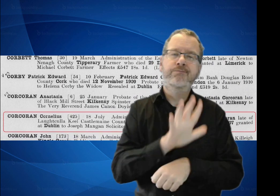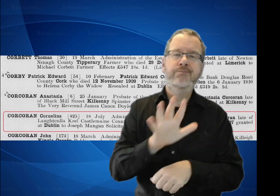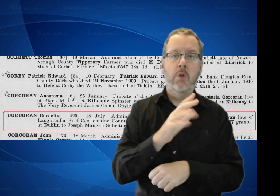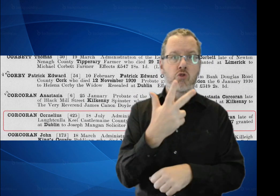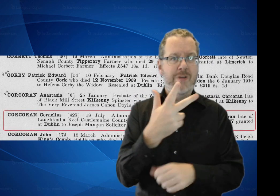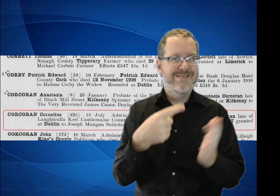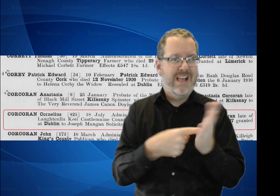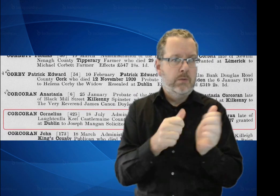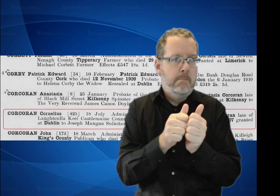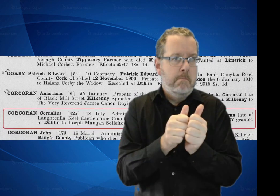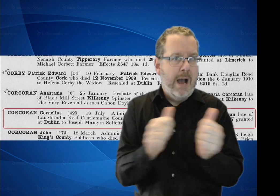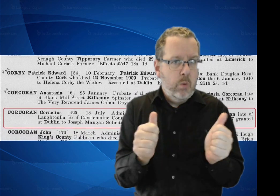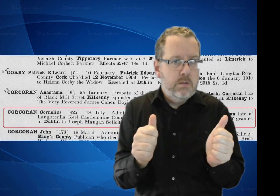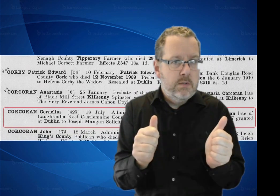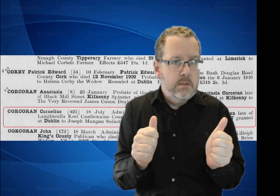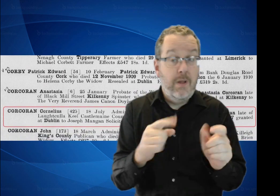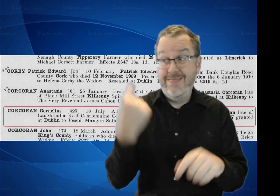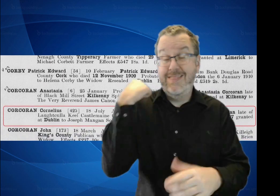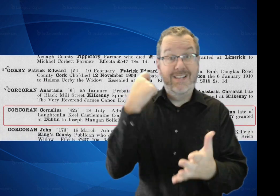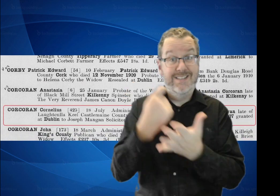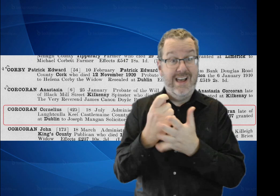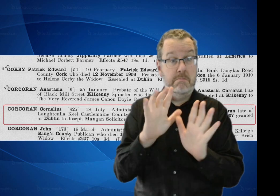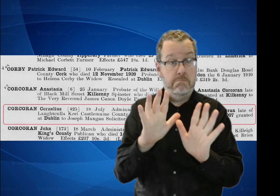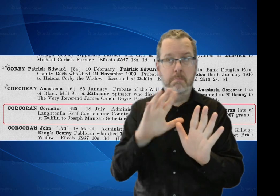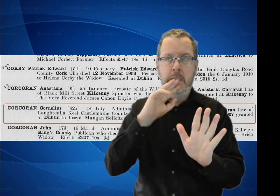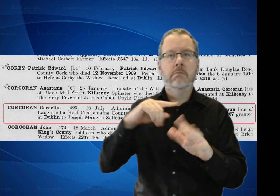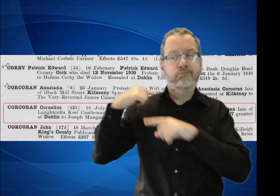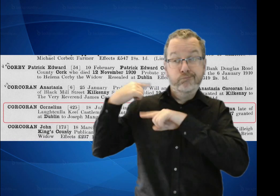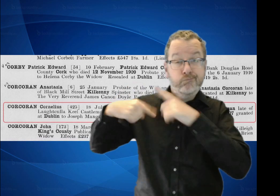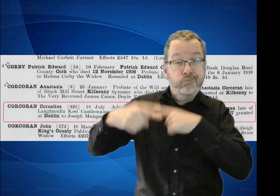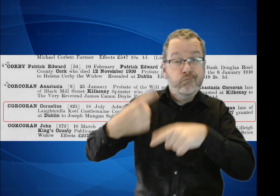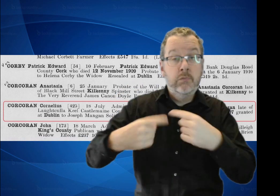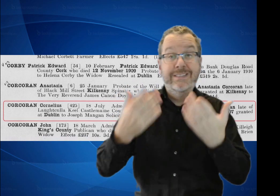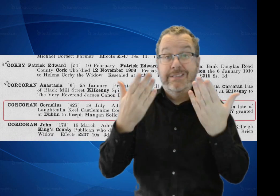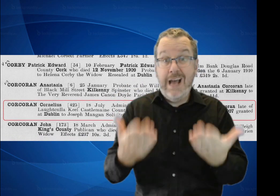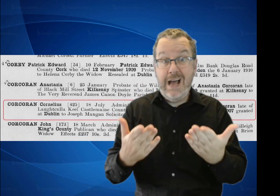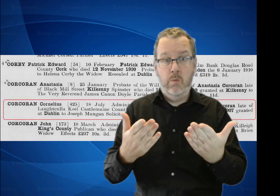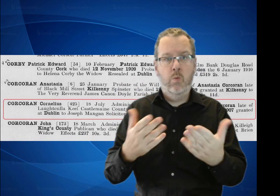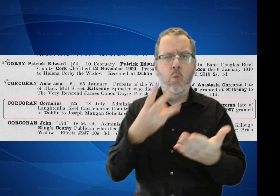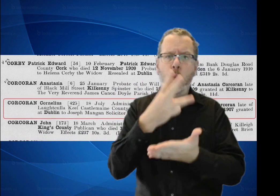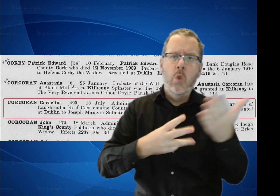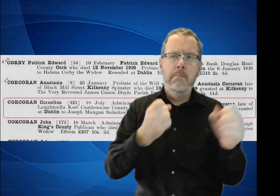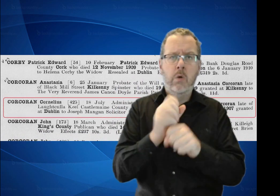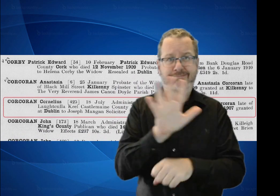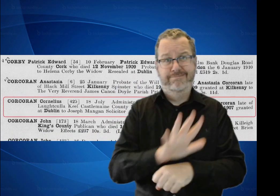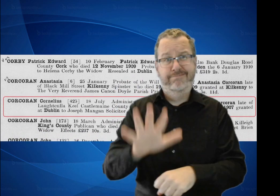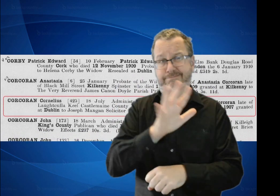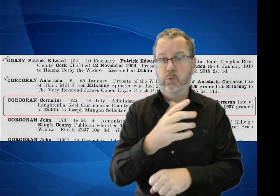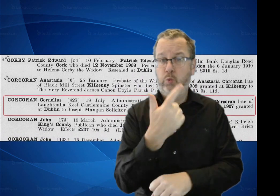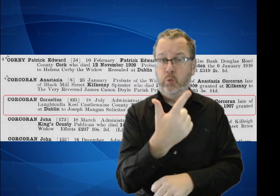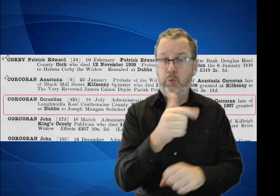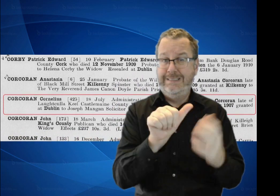about £3,000 (worth about €268,000 today!)